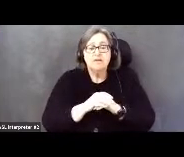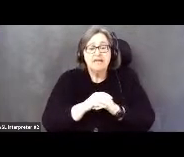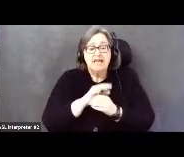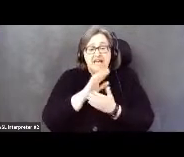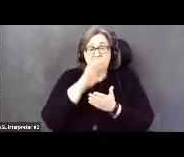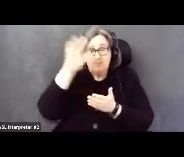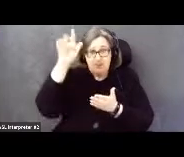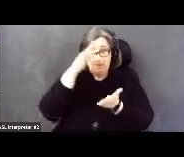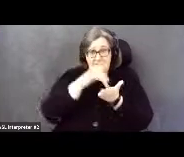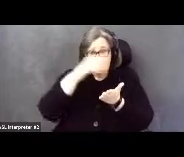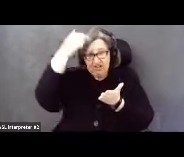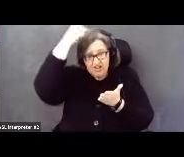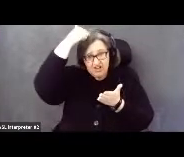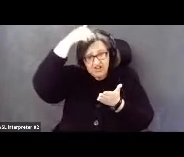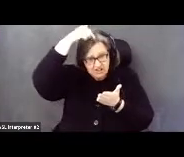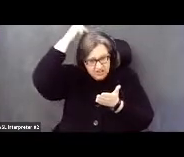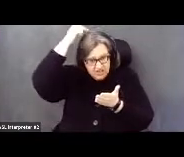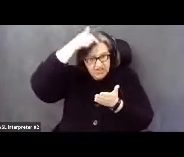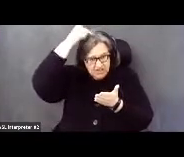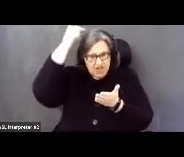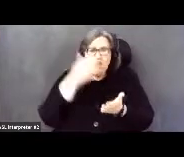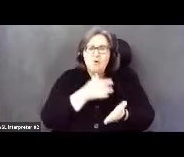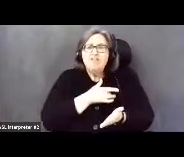we have systems that brave our feelings